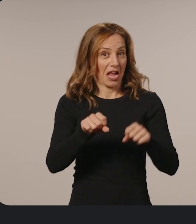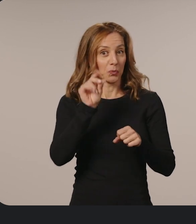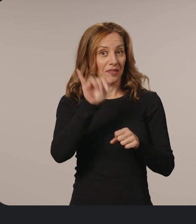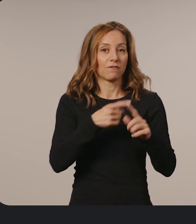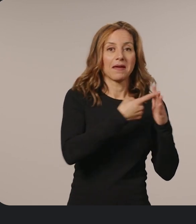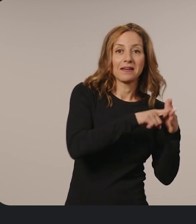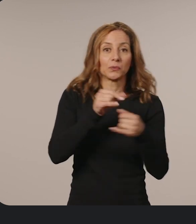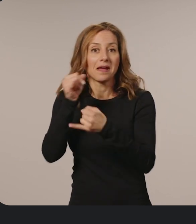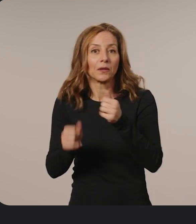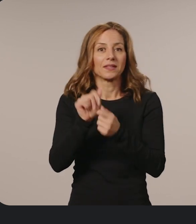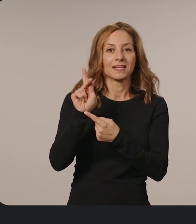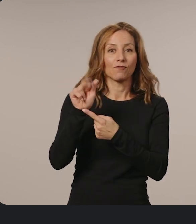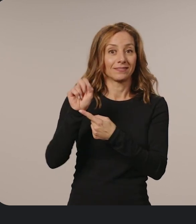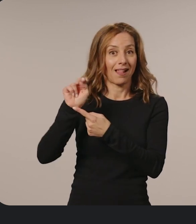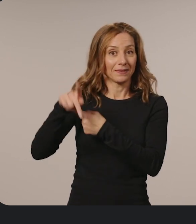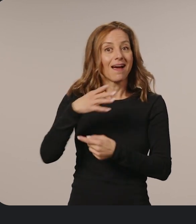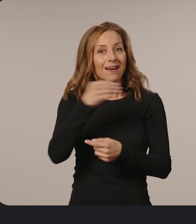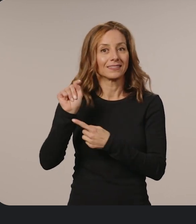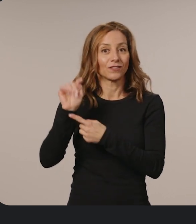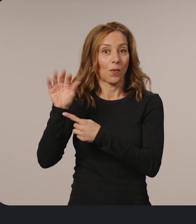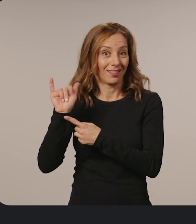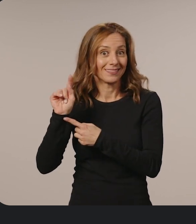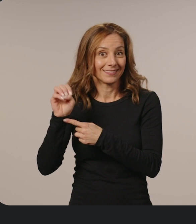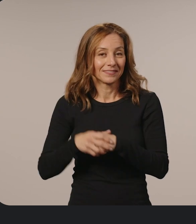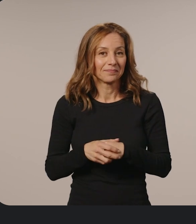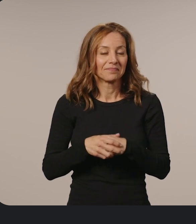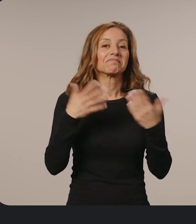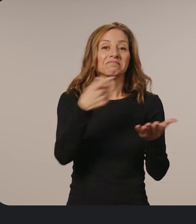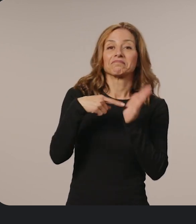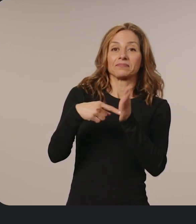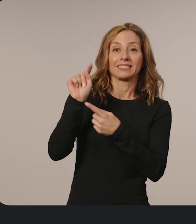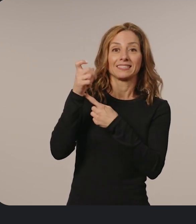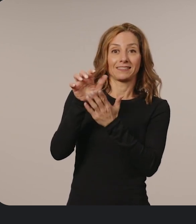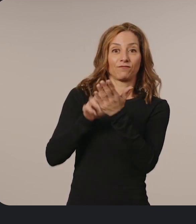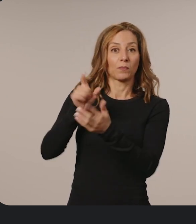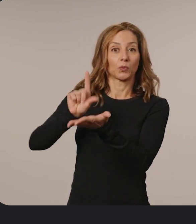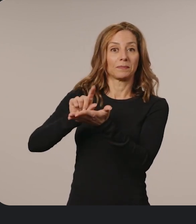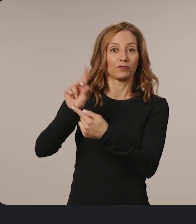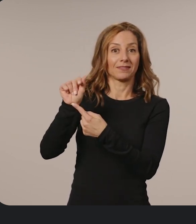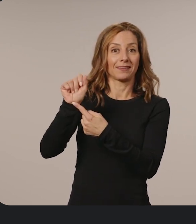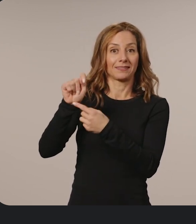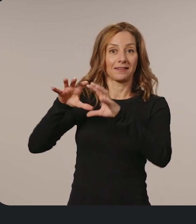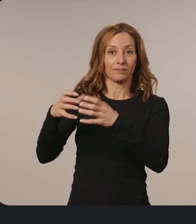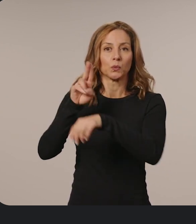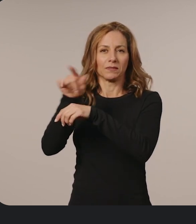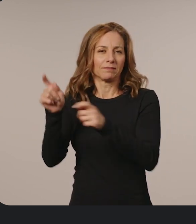You can do that end to end with KerasNLP and TensorFlow Lite. Let's take the text from a newspaper data set